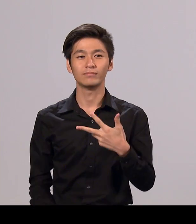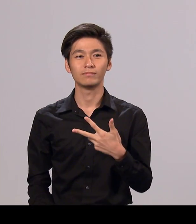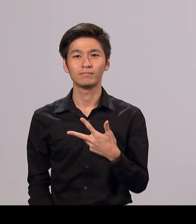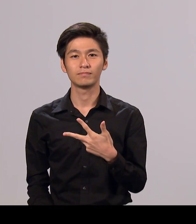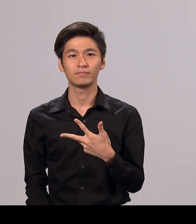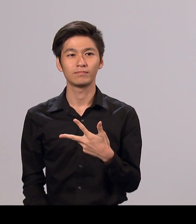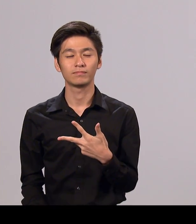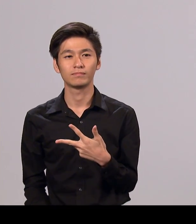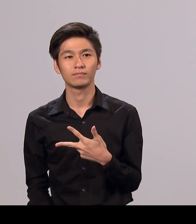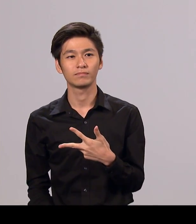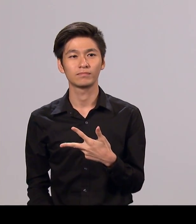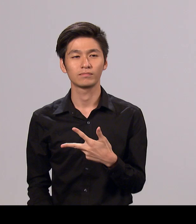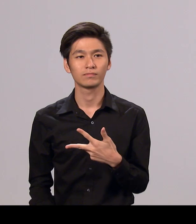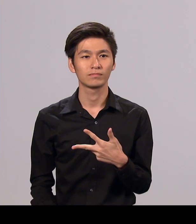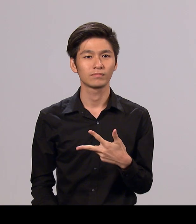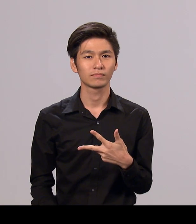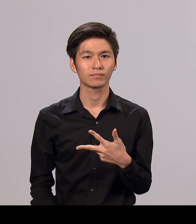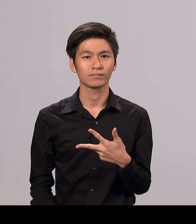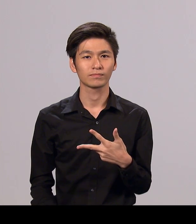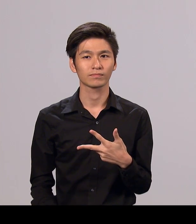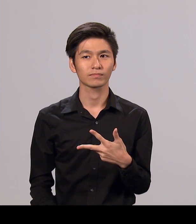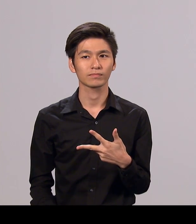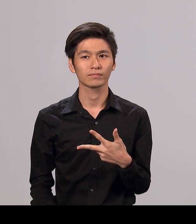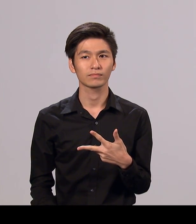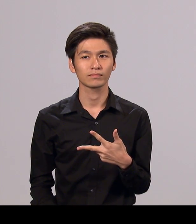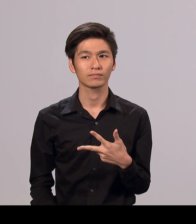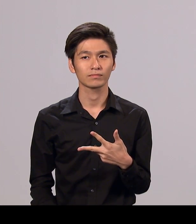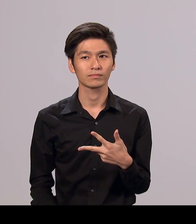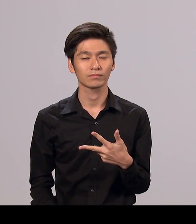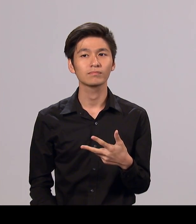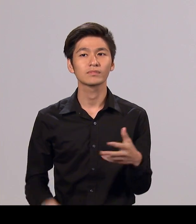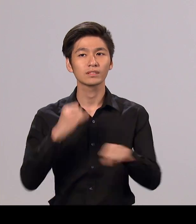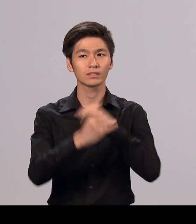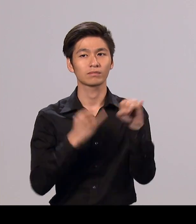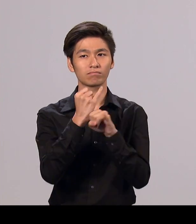Upholding international law and the peaceful settlement of disputes.